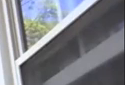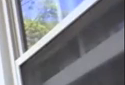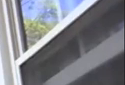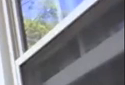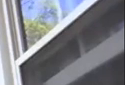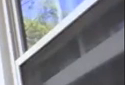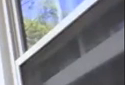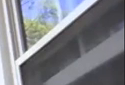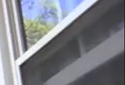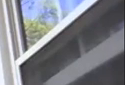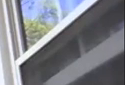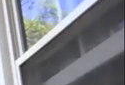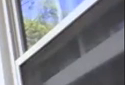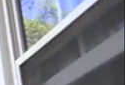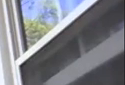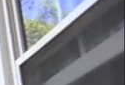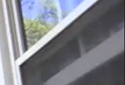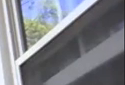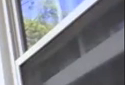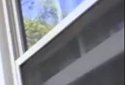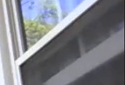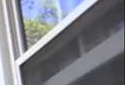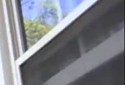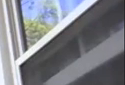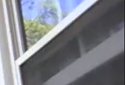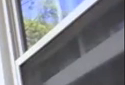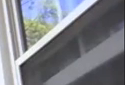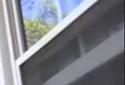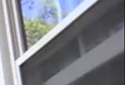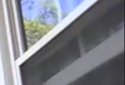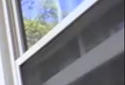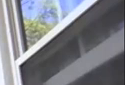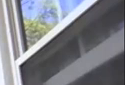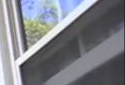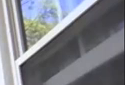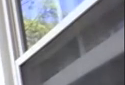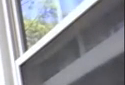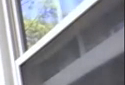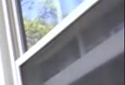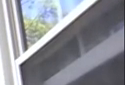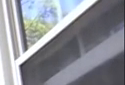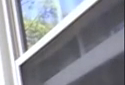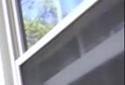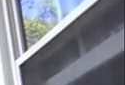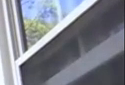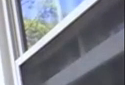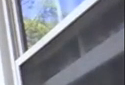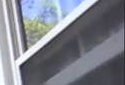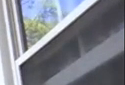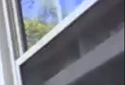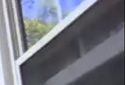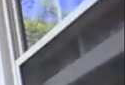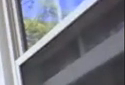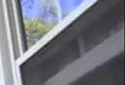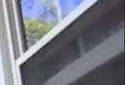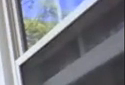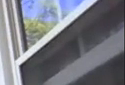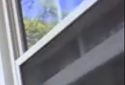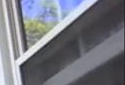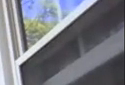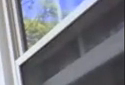i want to thank clint our excellent interpreter thank you